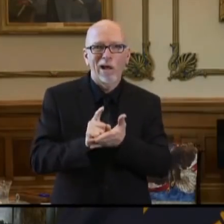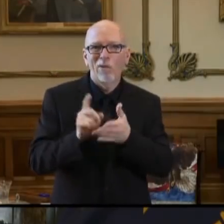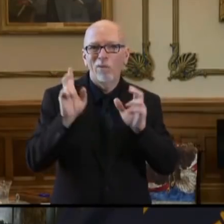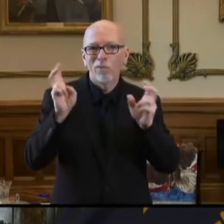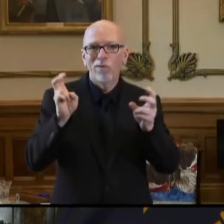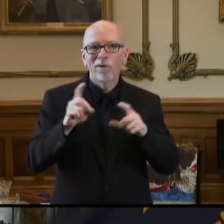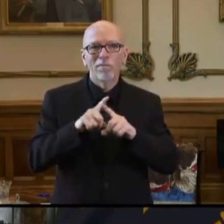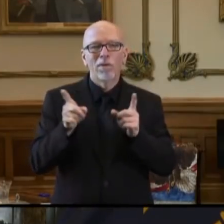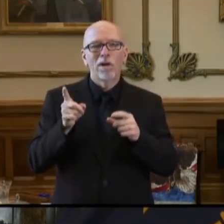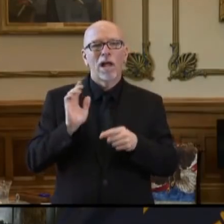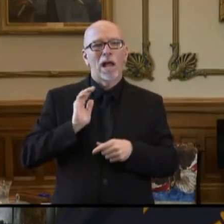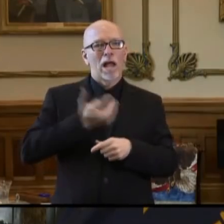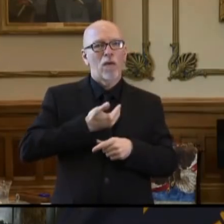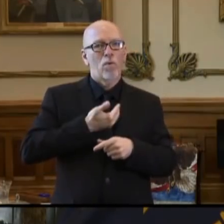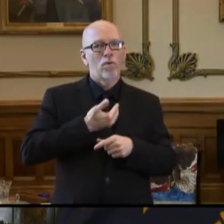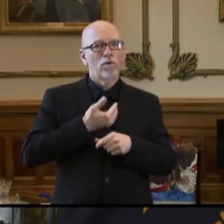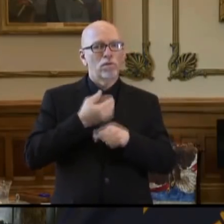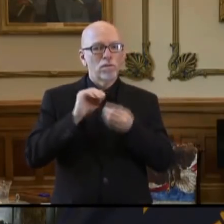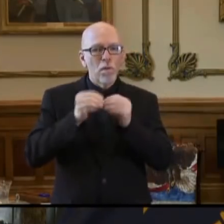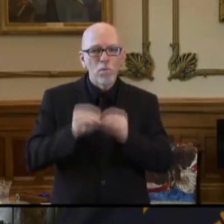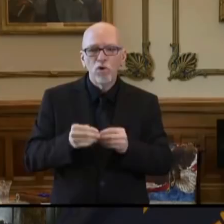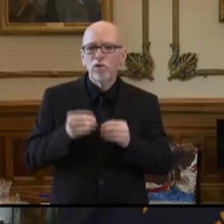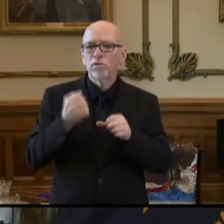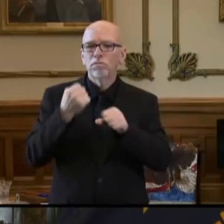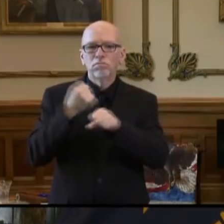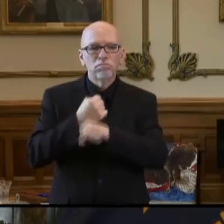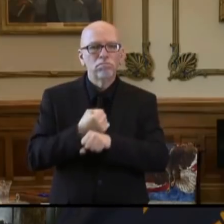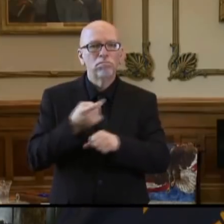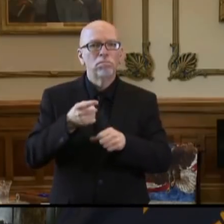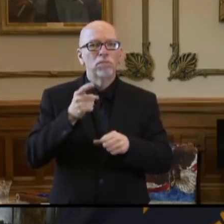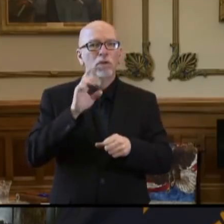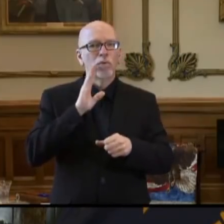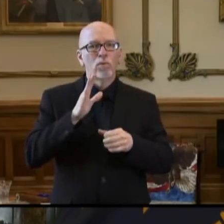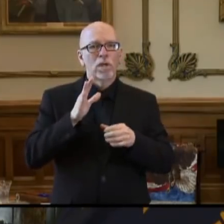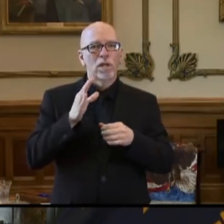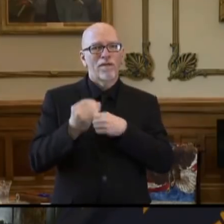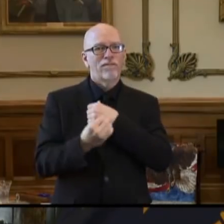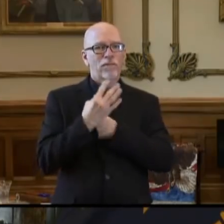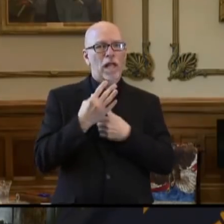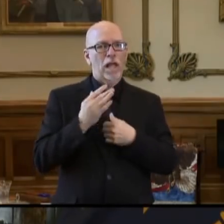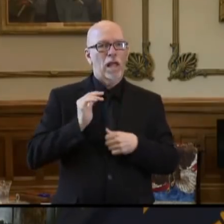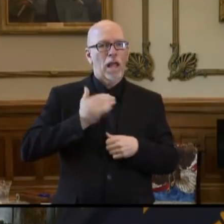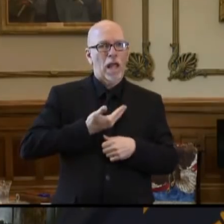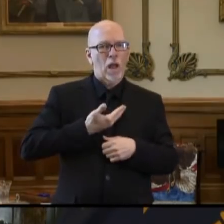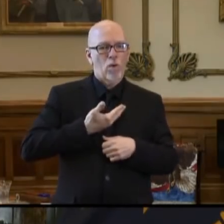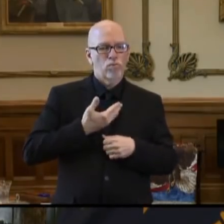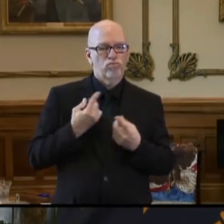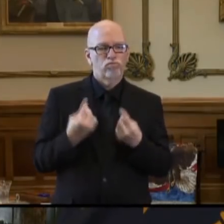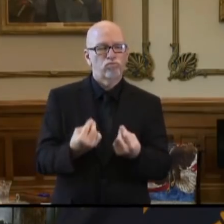IN TOUCH WITH THEM EVERY DAY ON ALMOST AN HOURLY BASIS. BUT OUR